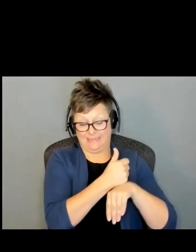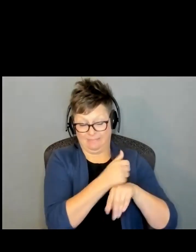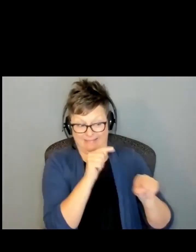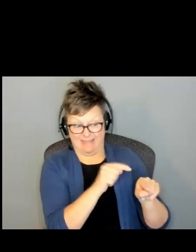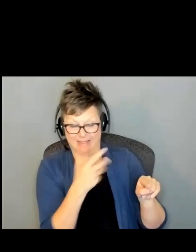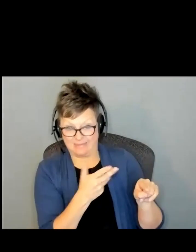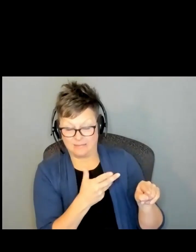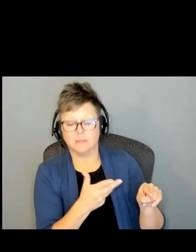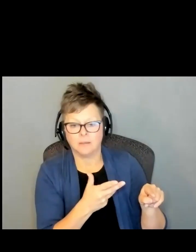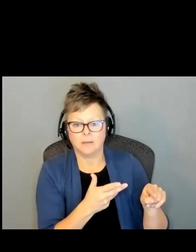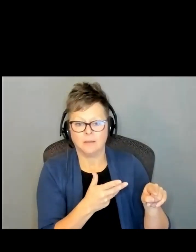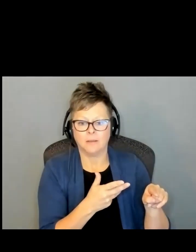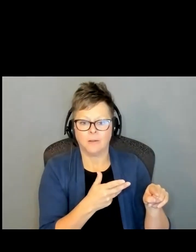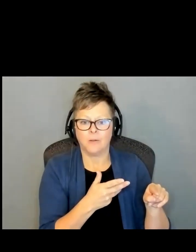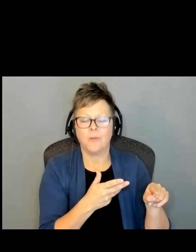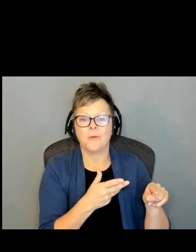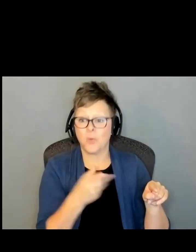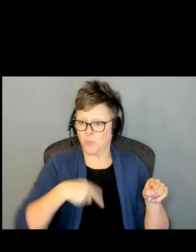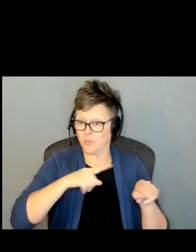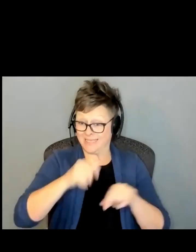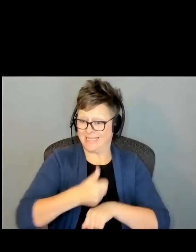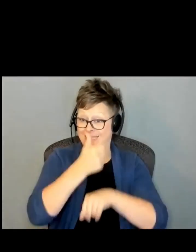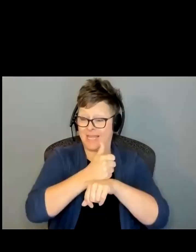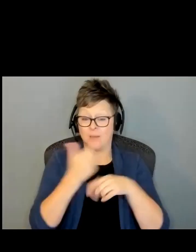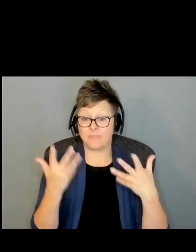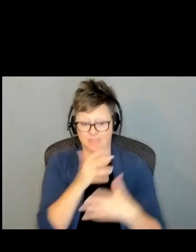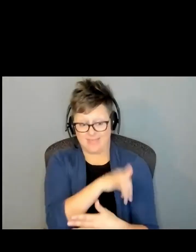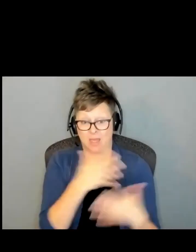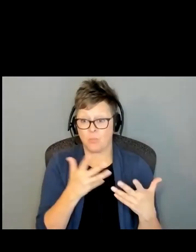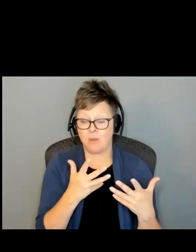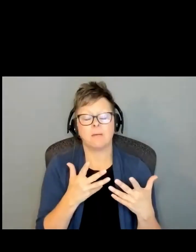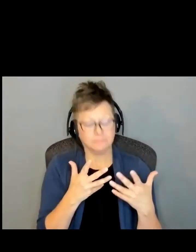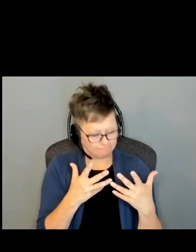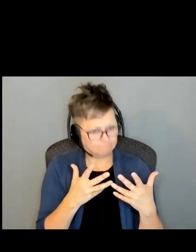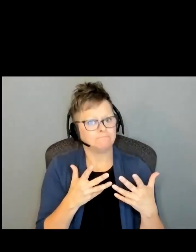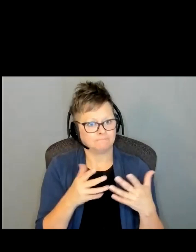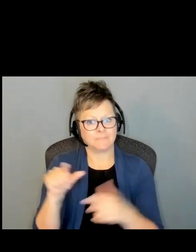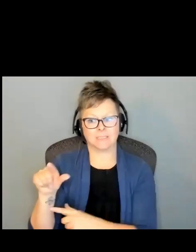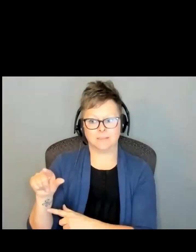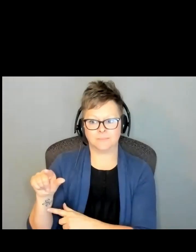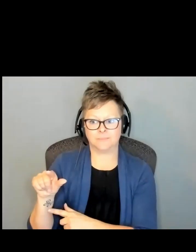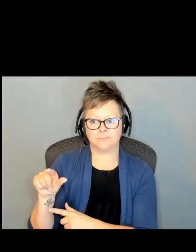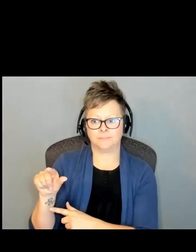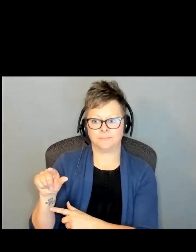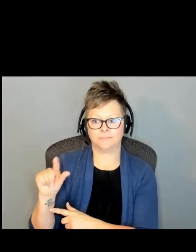one of, the only kind of service for gender health.